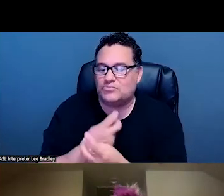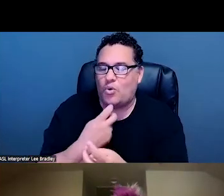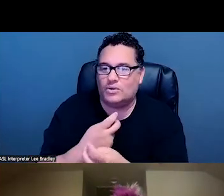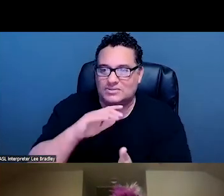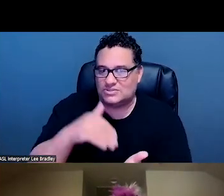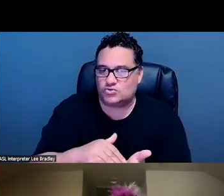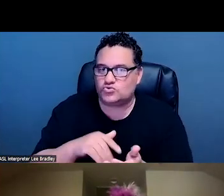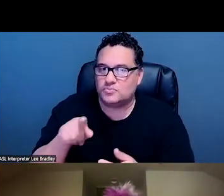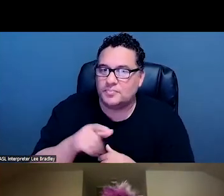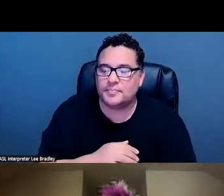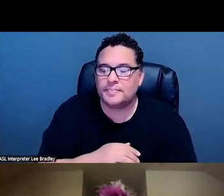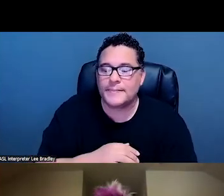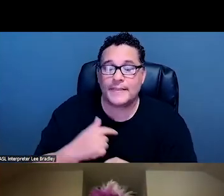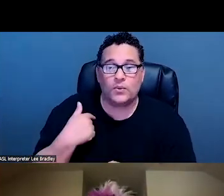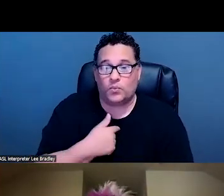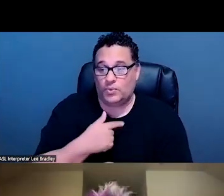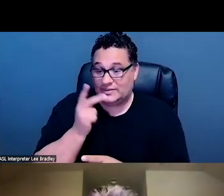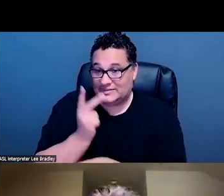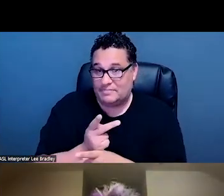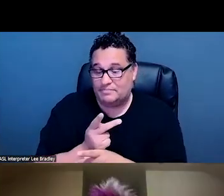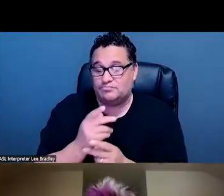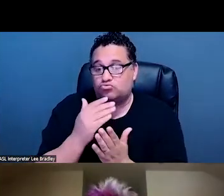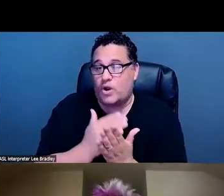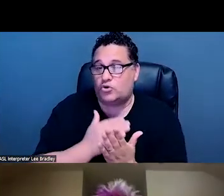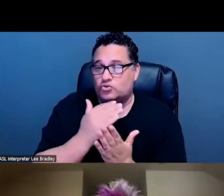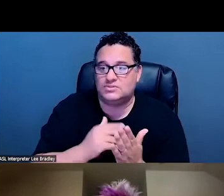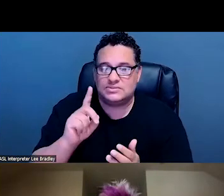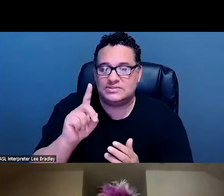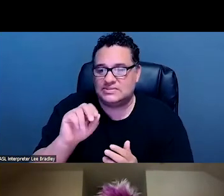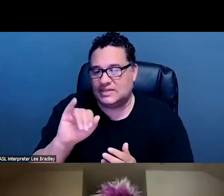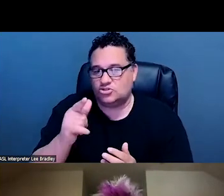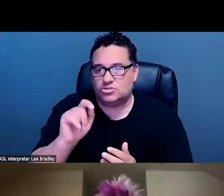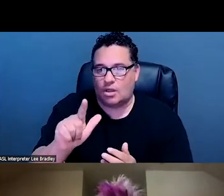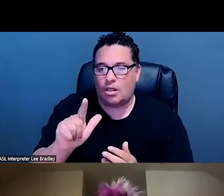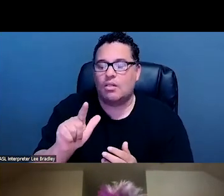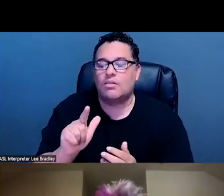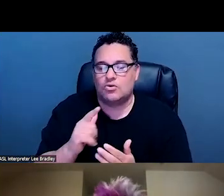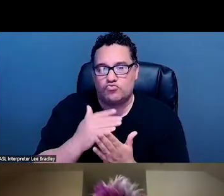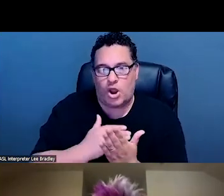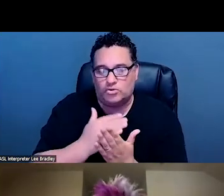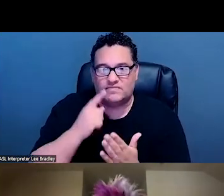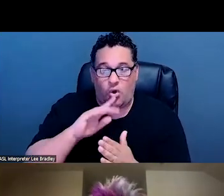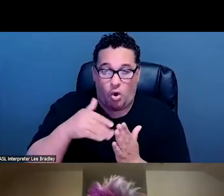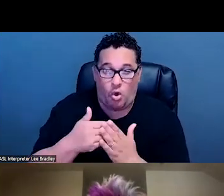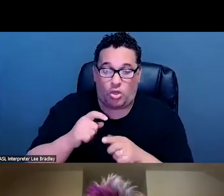WE KEEP DIGITAL RECORDS OF ALL OF OUR CALLS AND IN NORTH CAROLINA, FOR 21 YEARS,